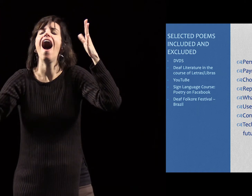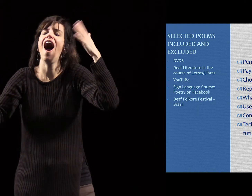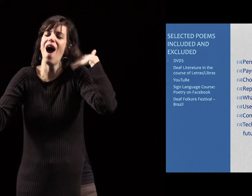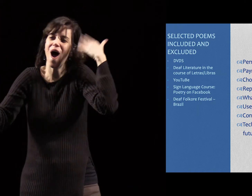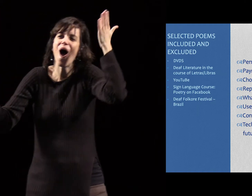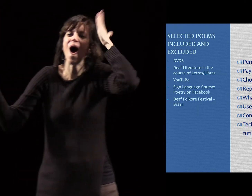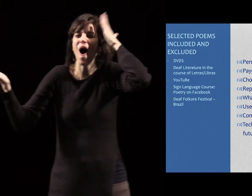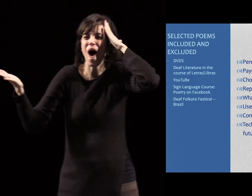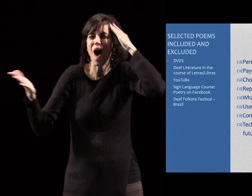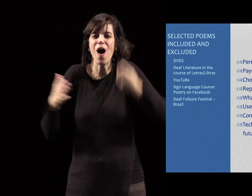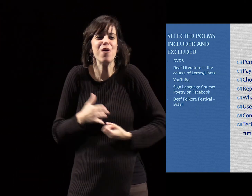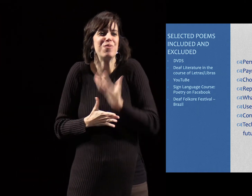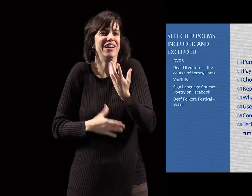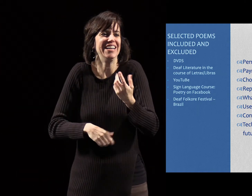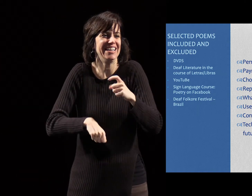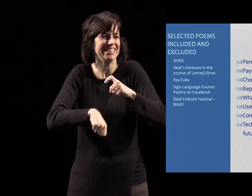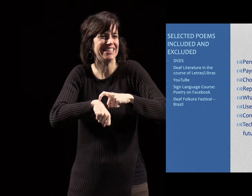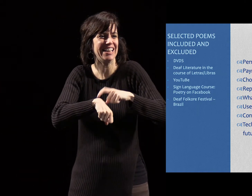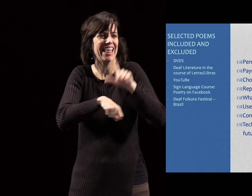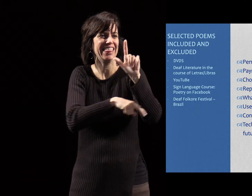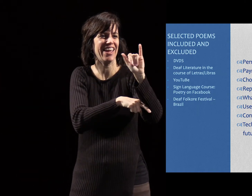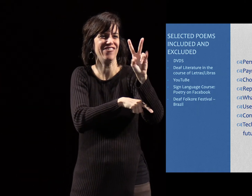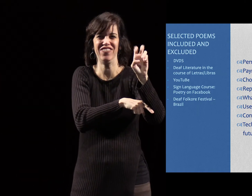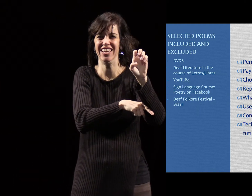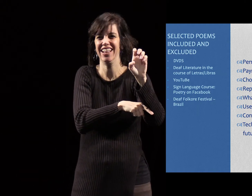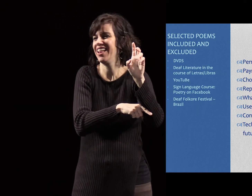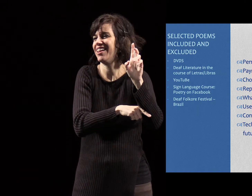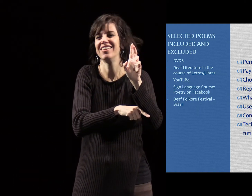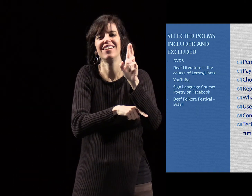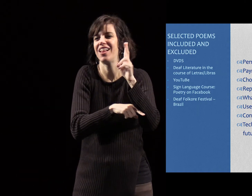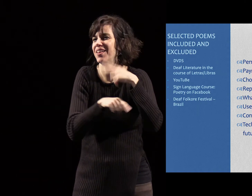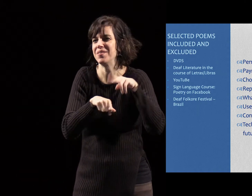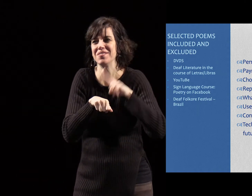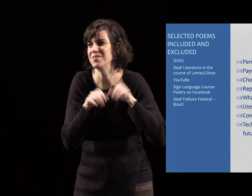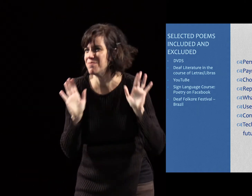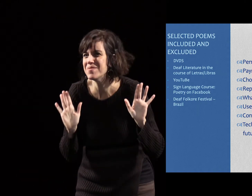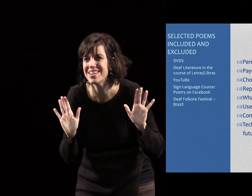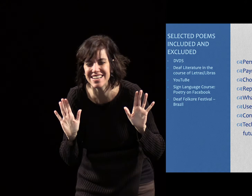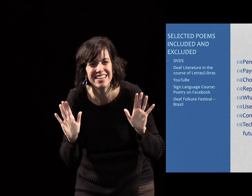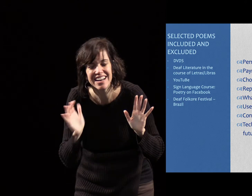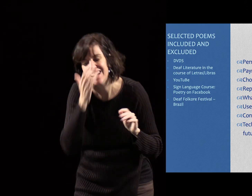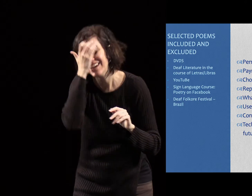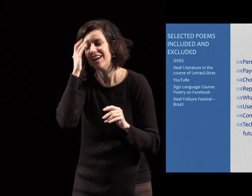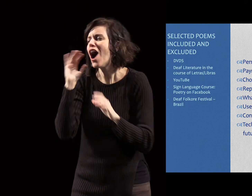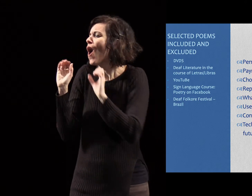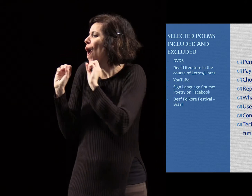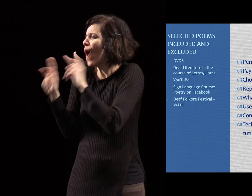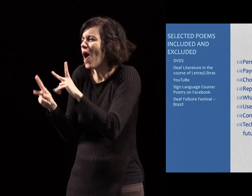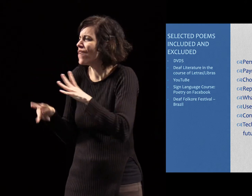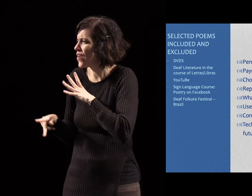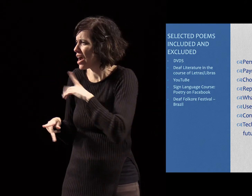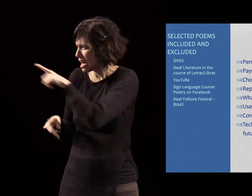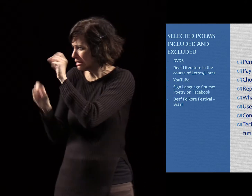They develop it through the performance. And that's a very normal experience. So in that case,